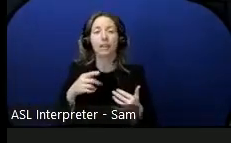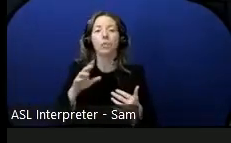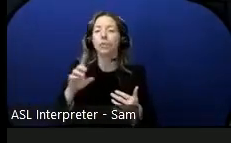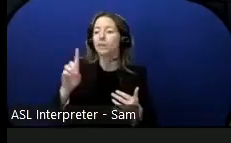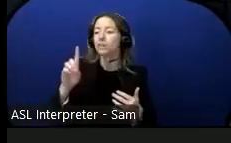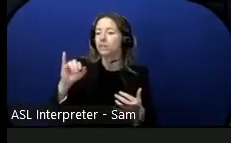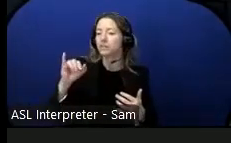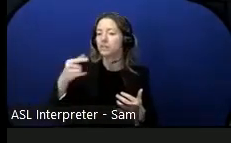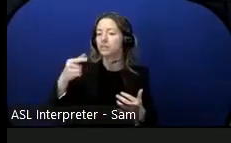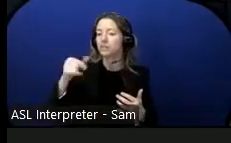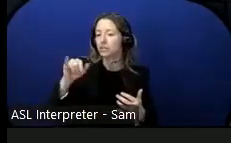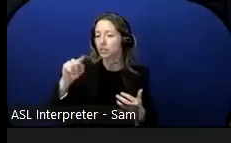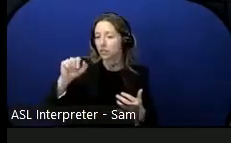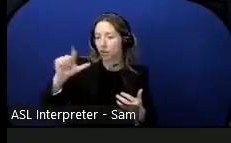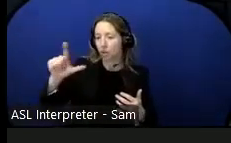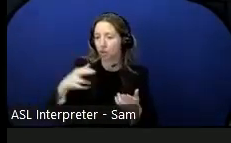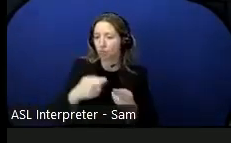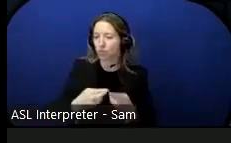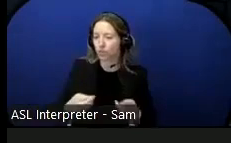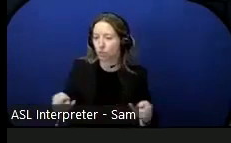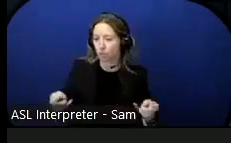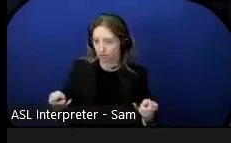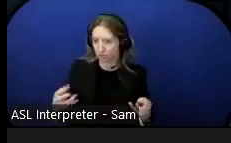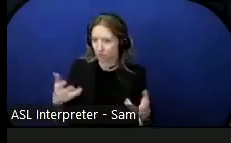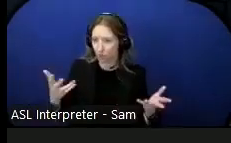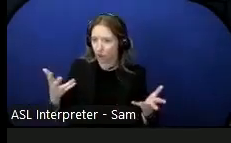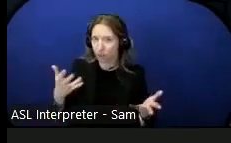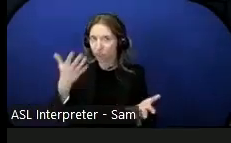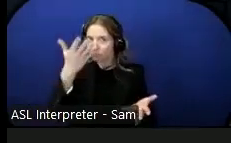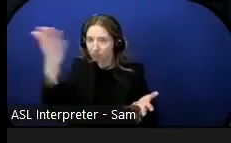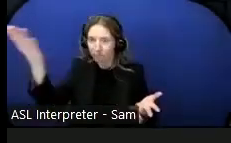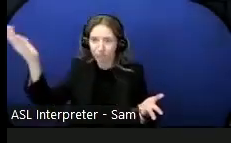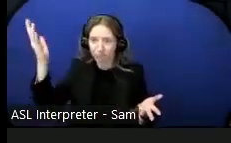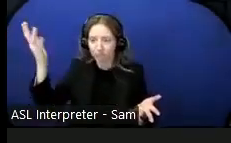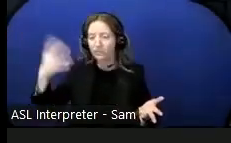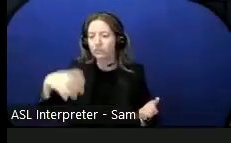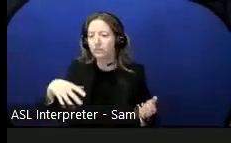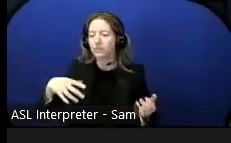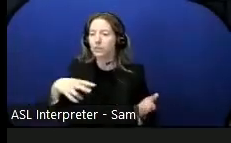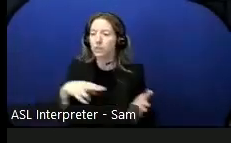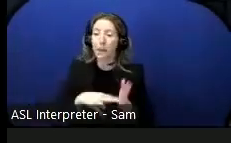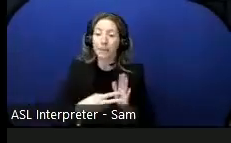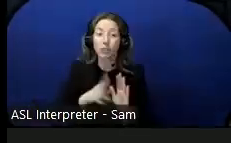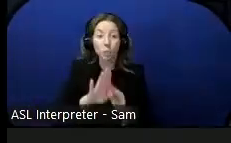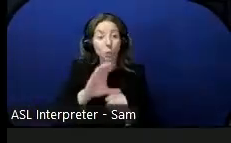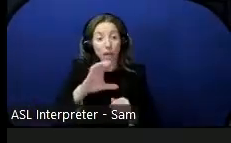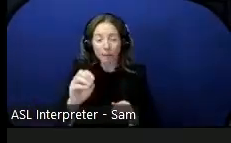what are what are we using that is digital? How are you hosting and displaying content?